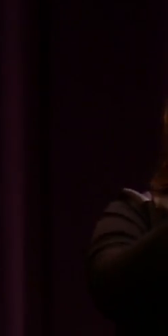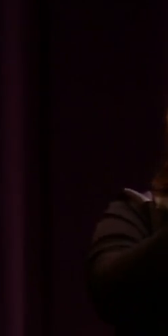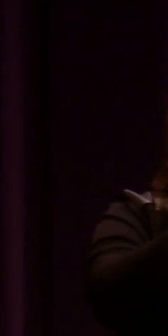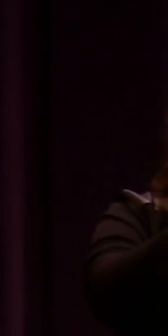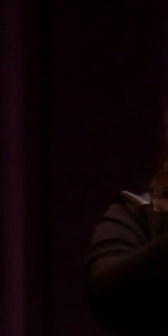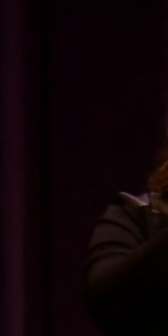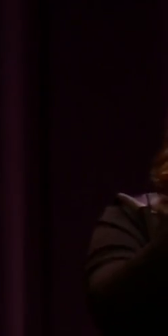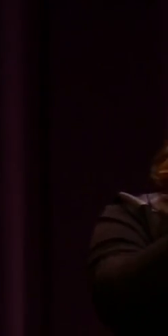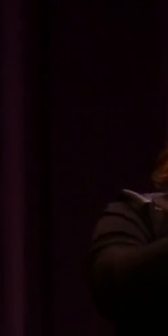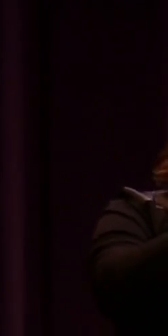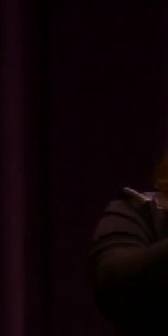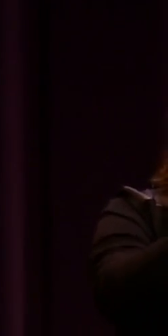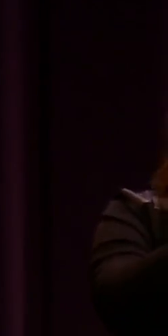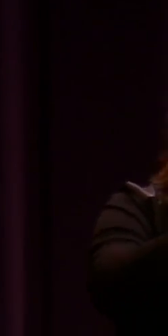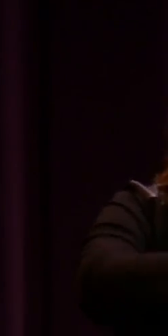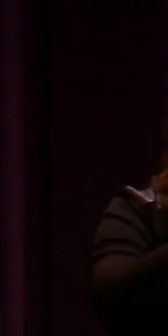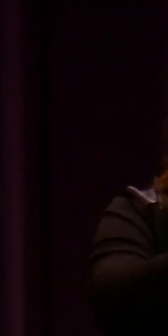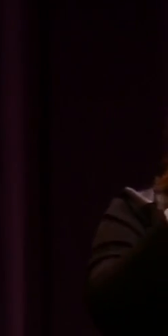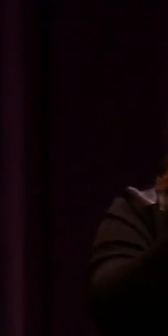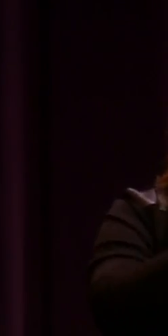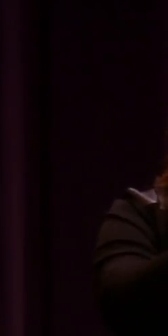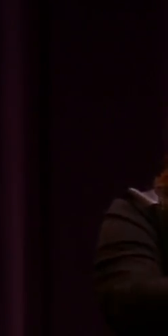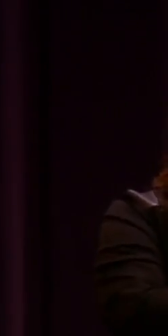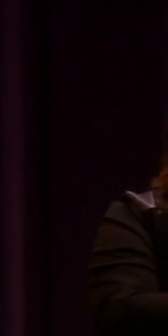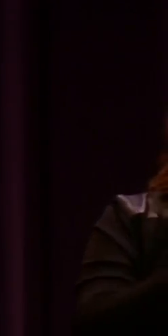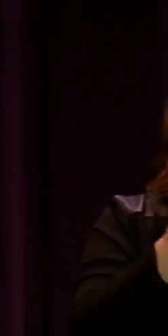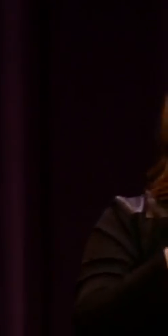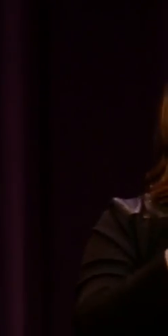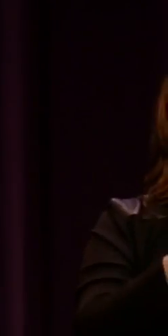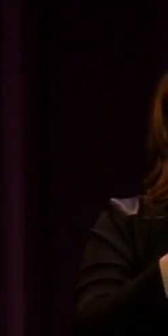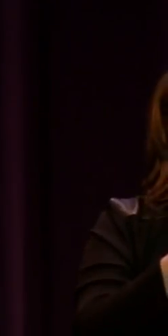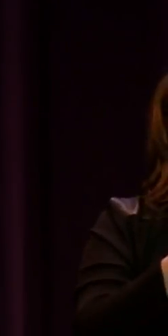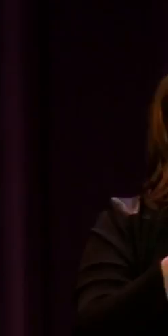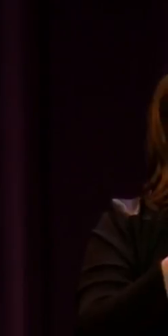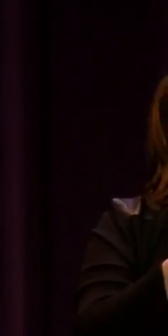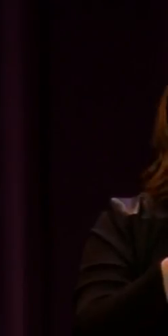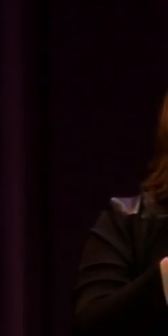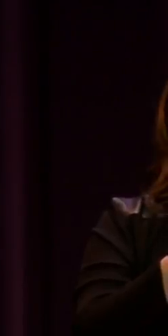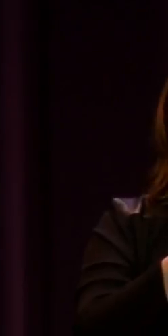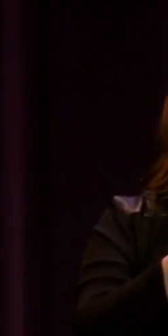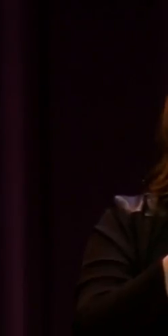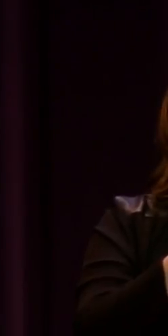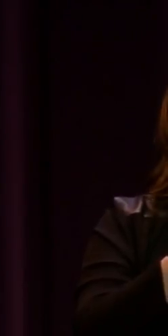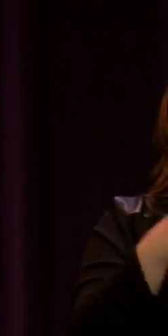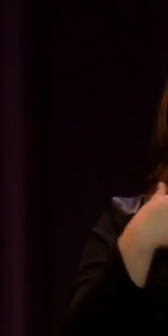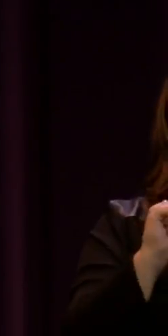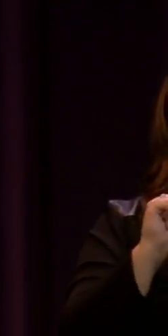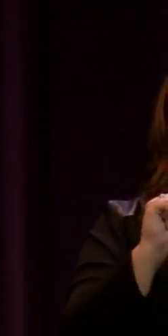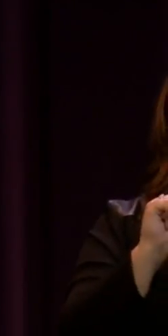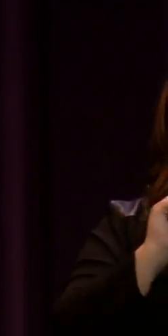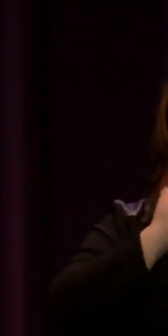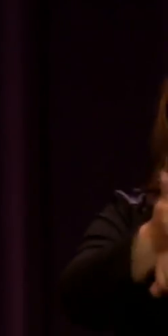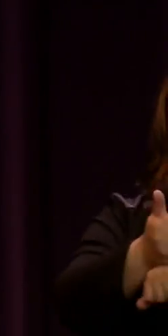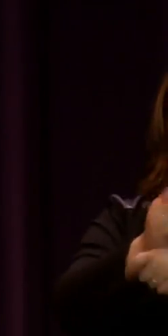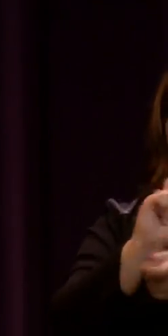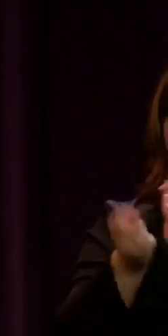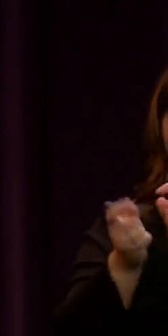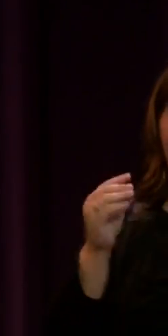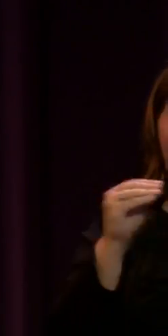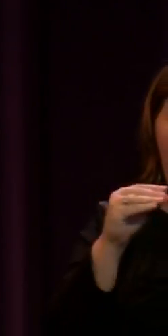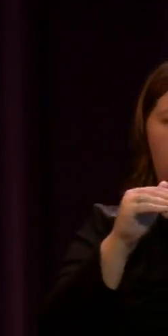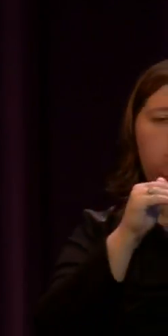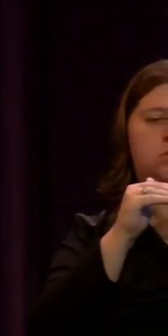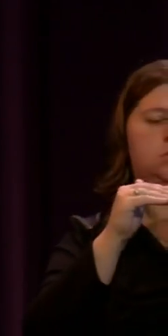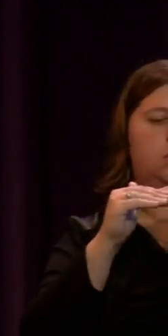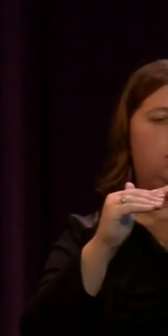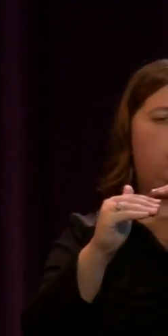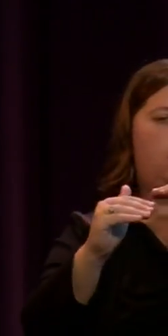THE CONSTITUTION WE HAVE TRIED TO IMPLEMENT CHANGES WITH THE